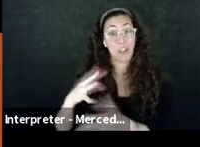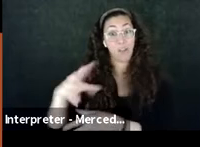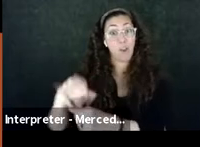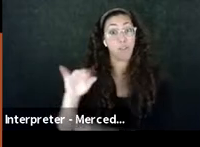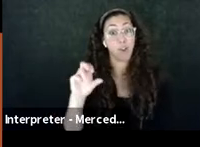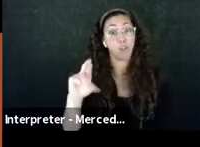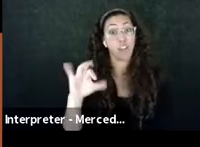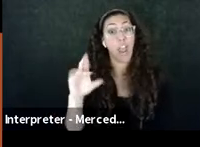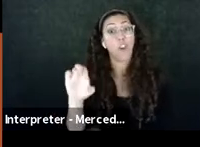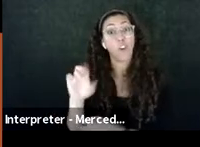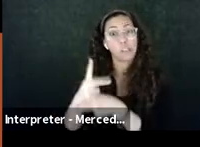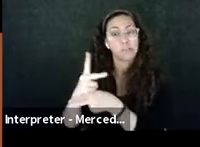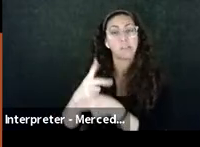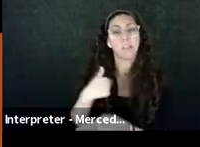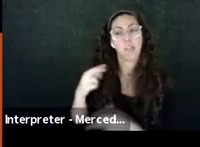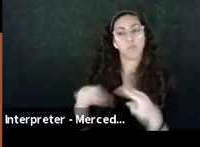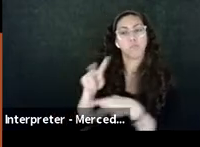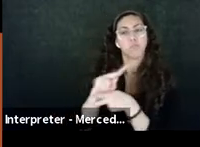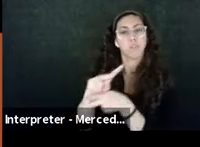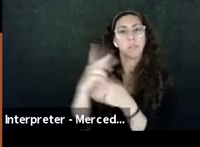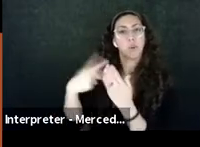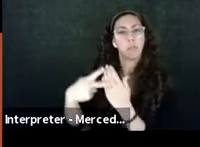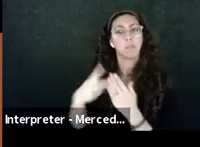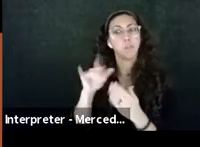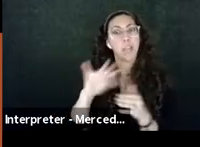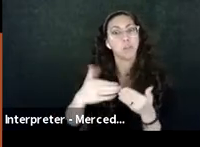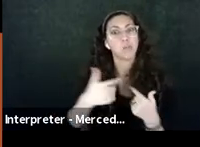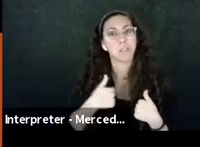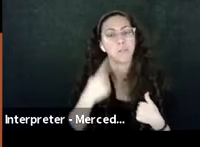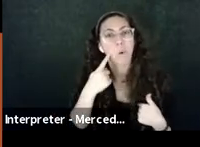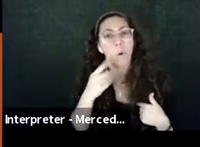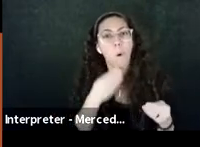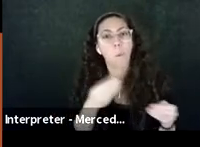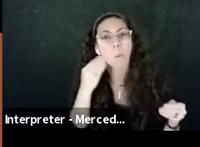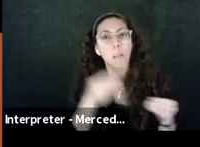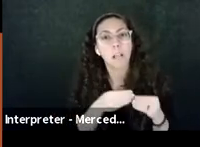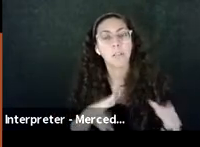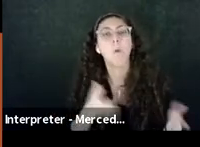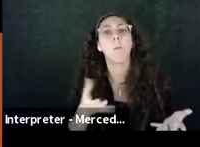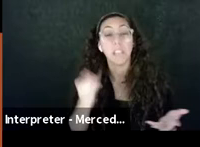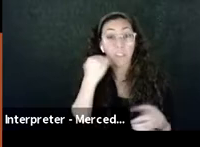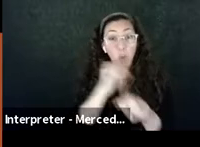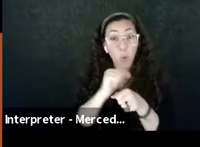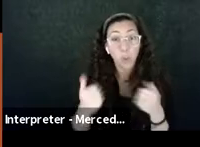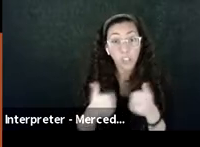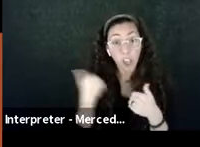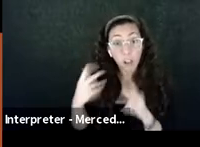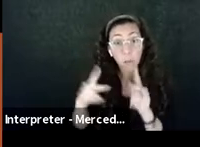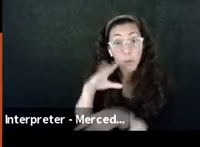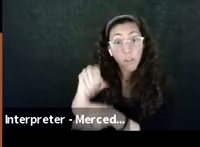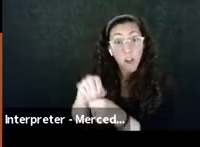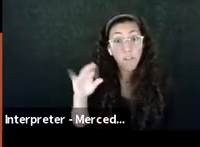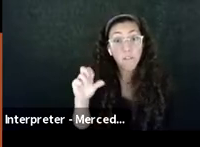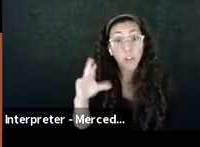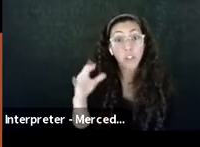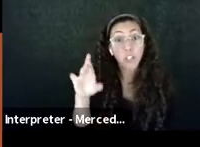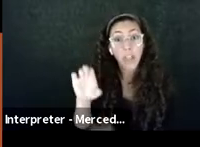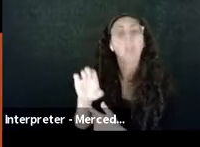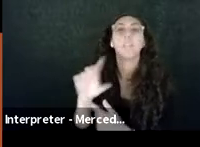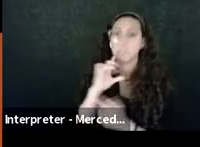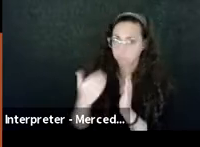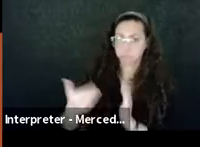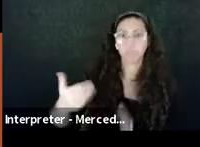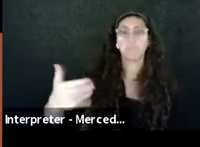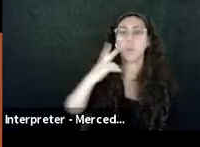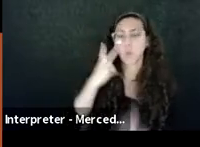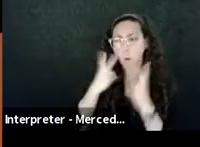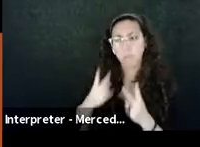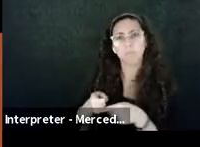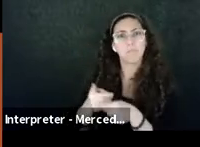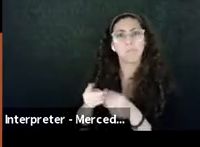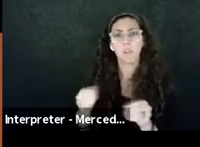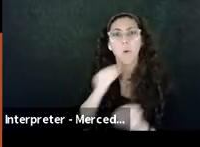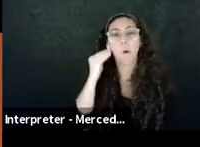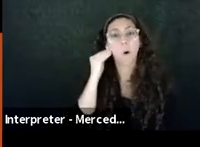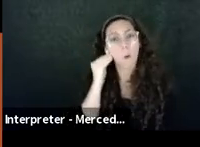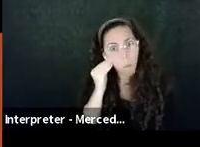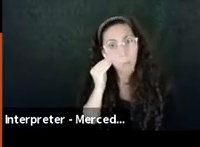Natalie Chavez: So that really introduced me into the world of homelessness, because if you work with the population of young people in care that is a frequent kind of experience for our young people who are coming out of foster care. So